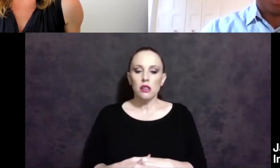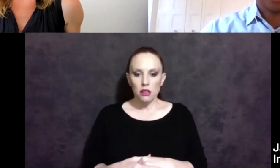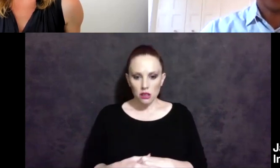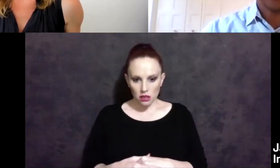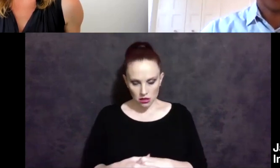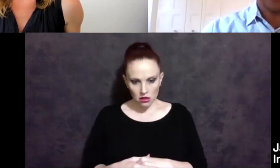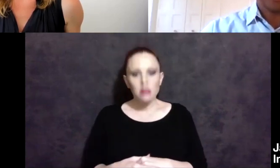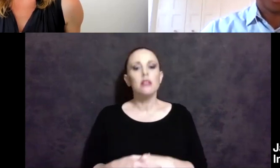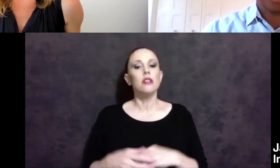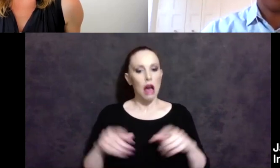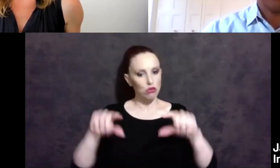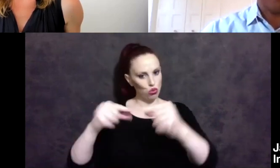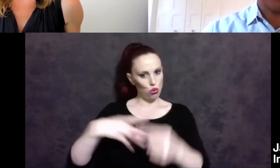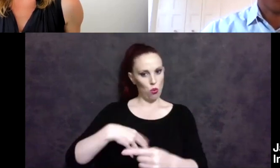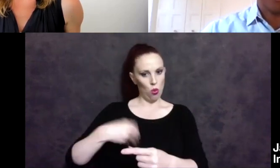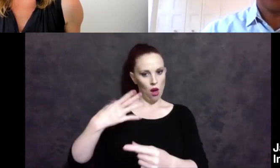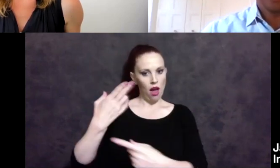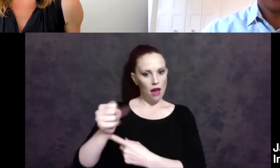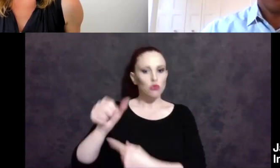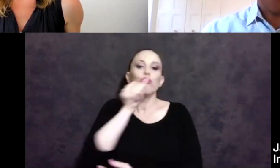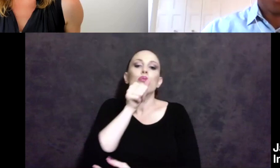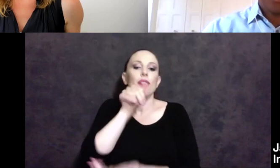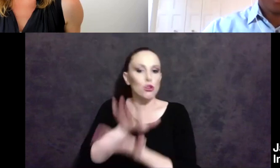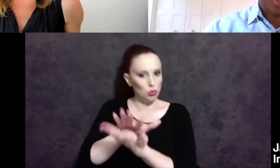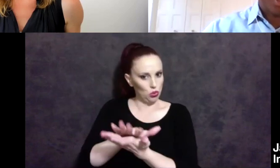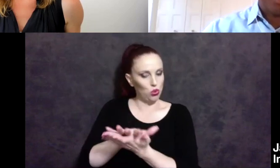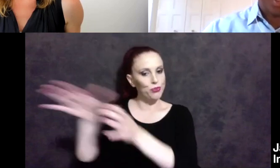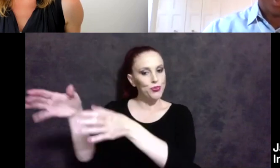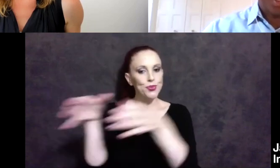high school students that came from a private school that went to the tech company and when